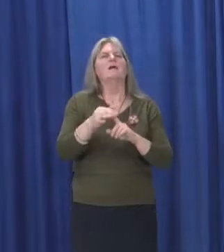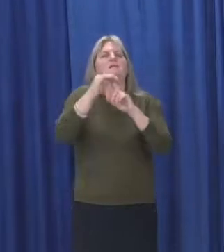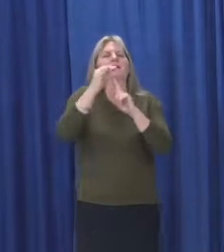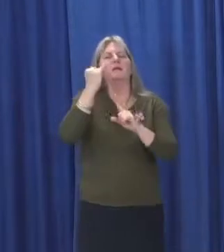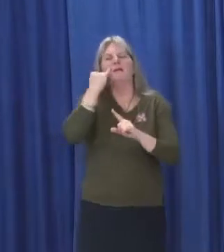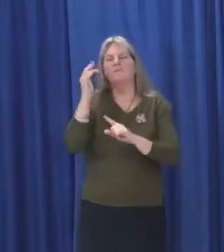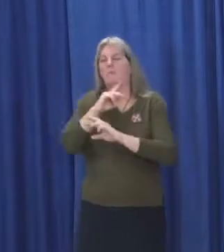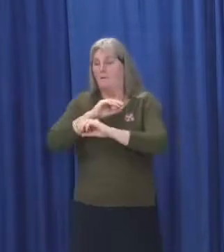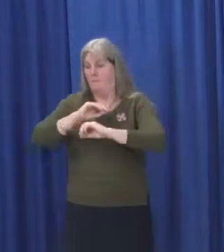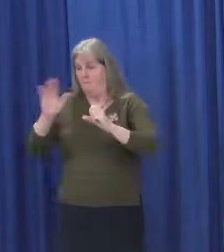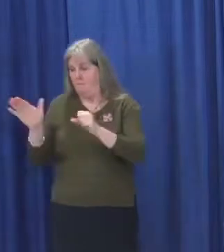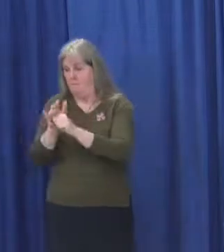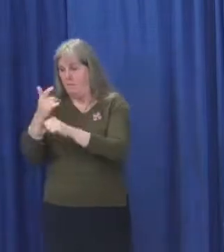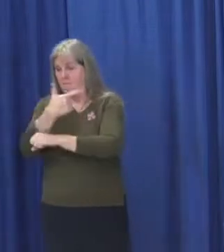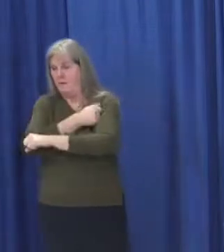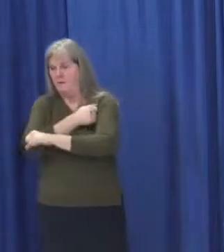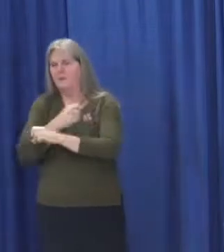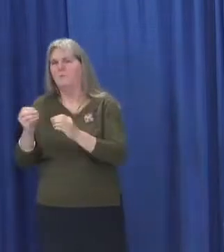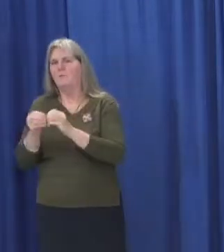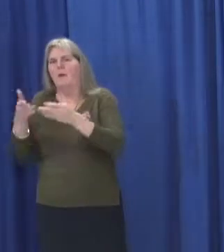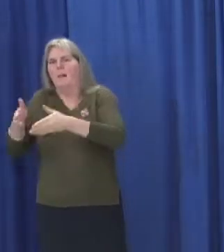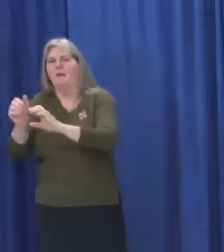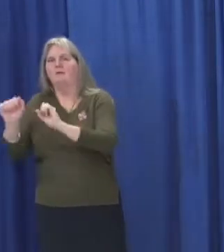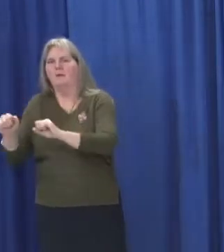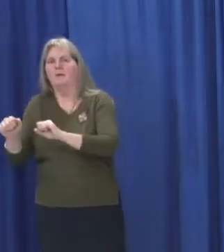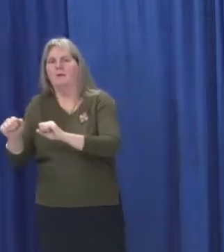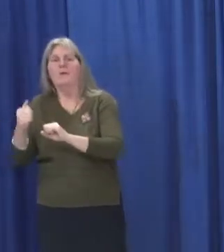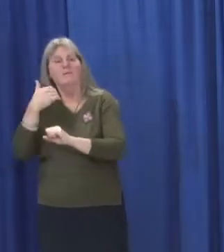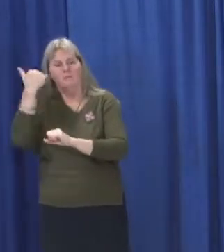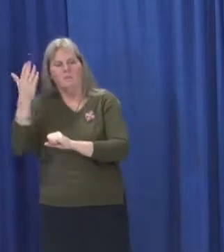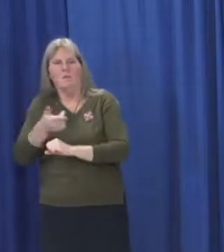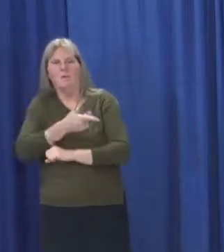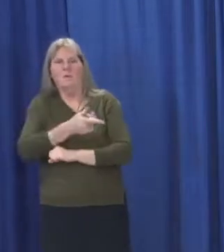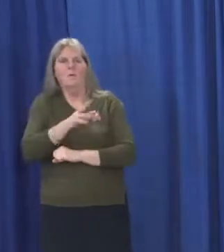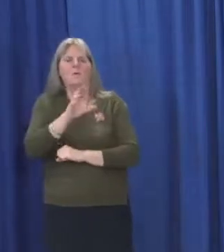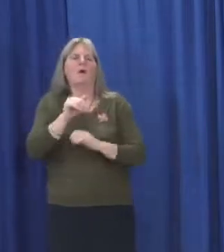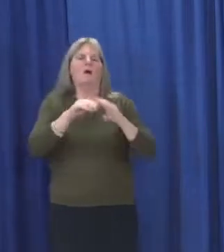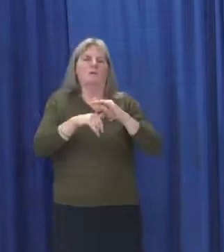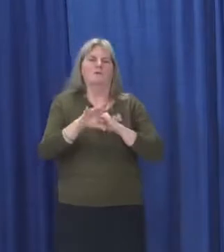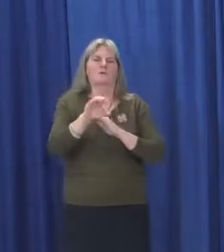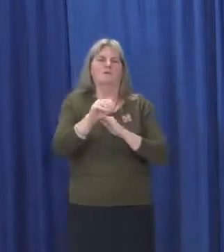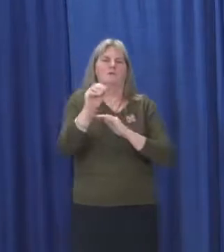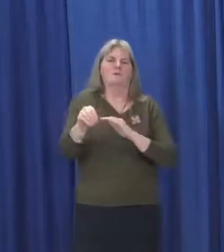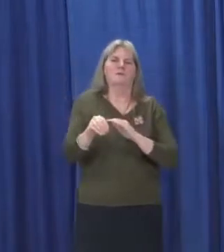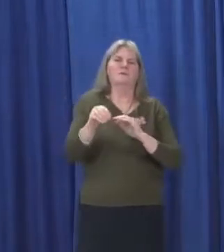is fully vaccinated.